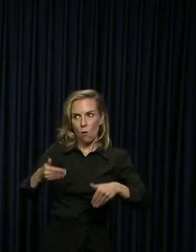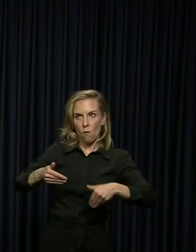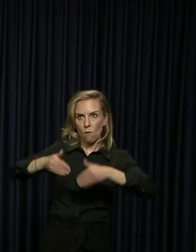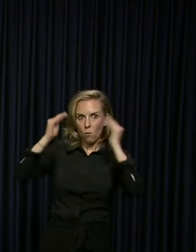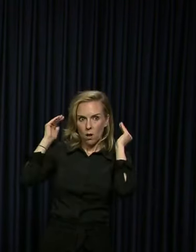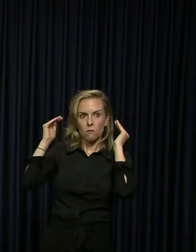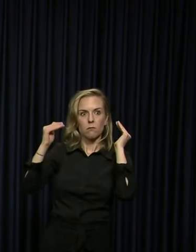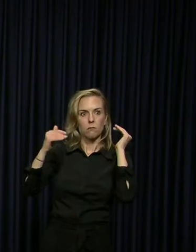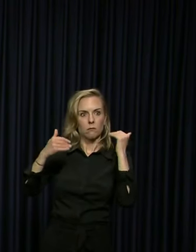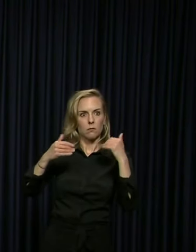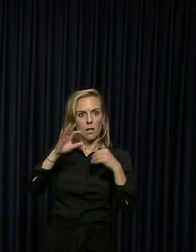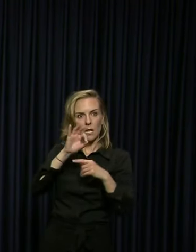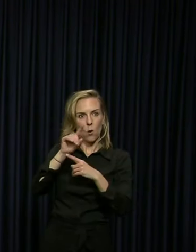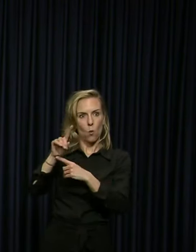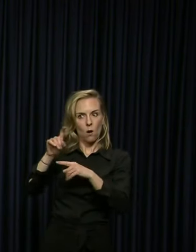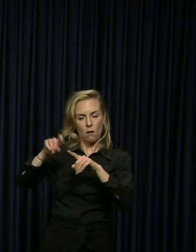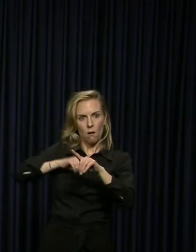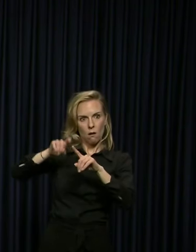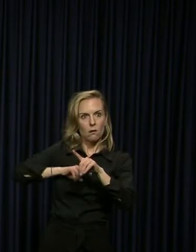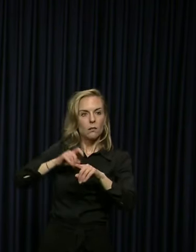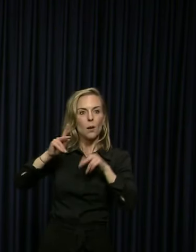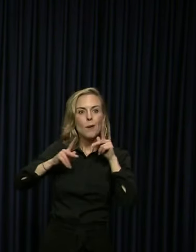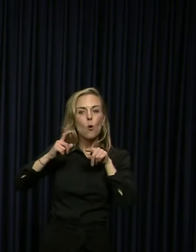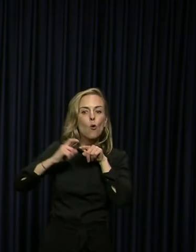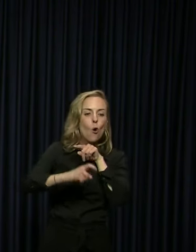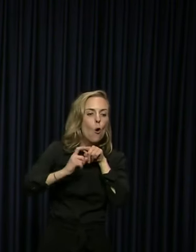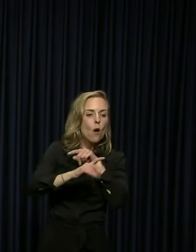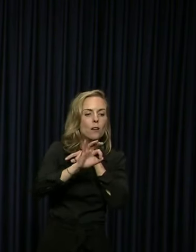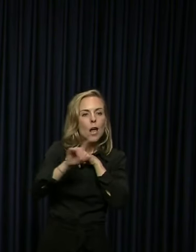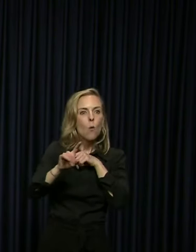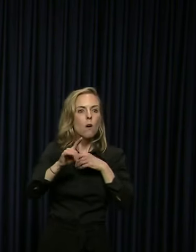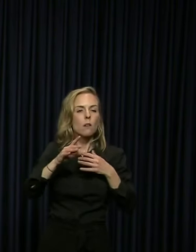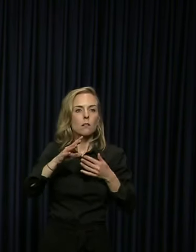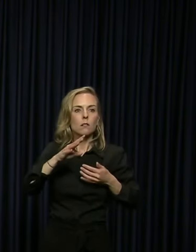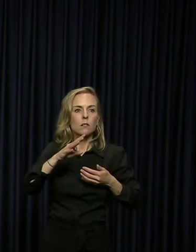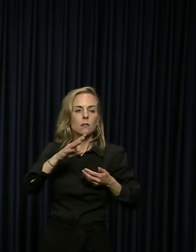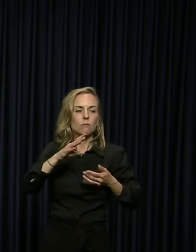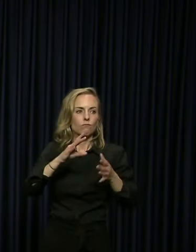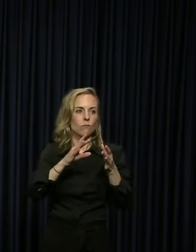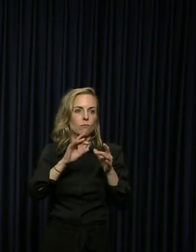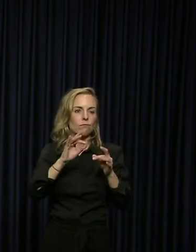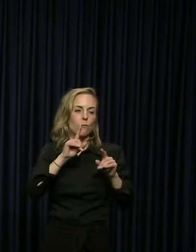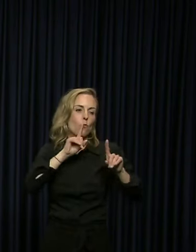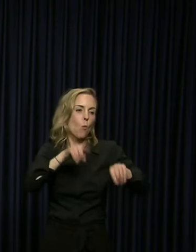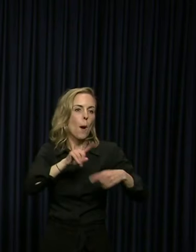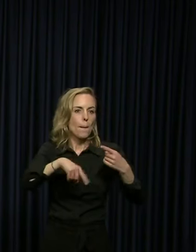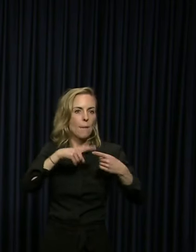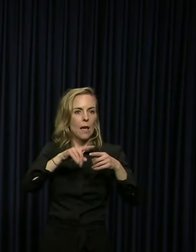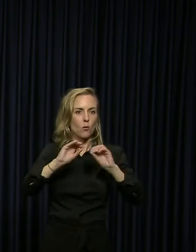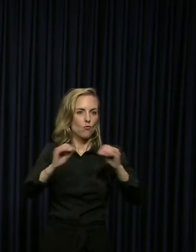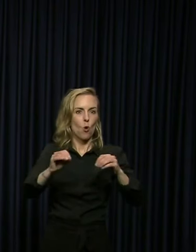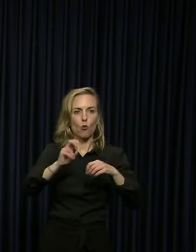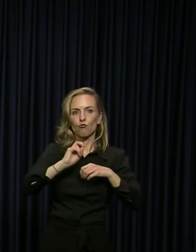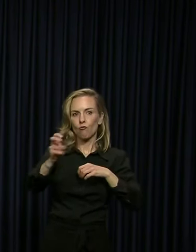ANOTHER COUNTY AND SPREADING CONTACTS THERE, BUT WE CERTAINLY DON'T WANT CONTACTS FROM OTHER